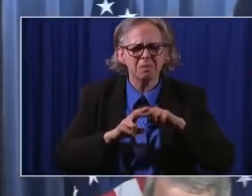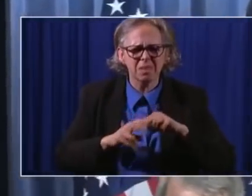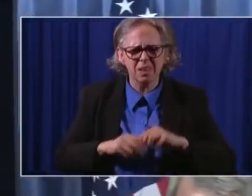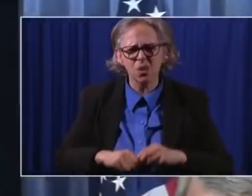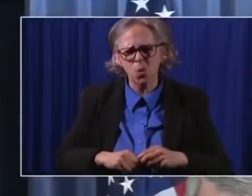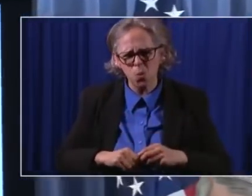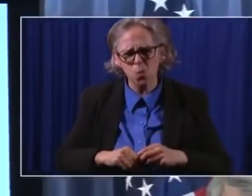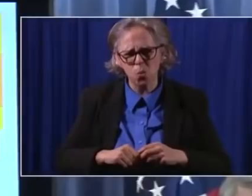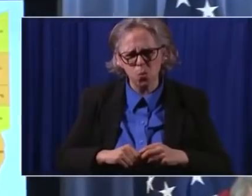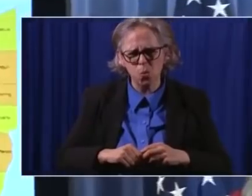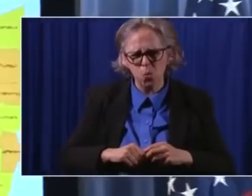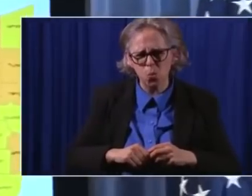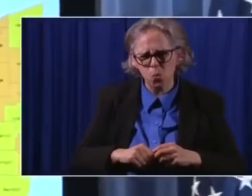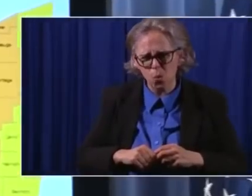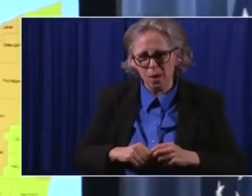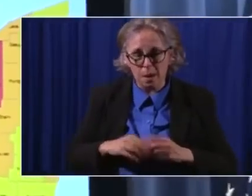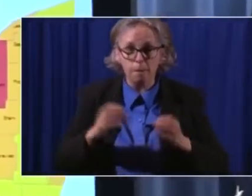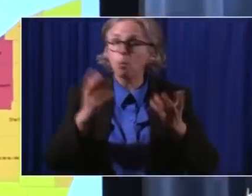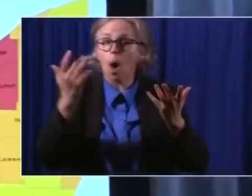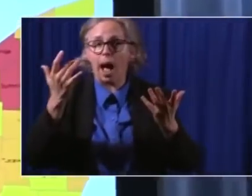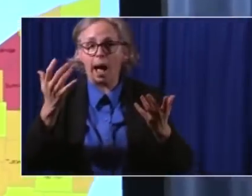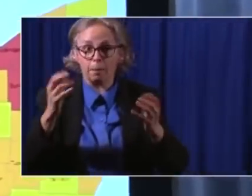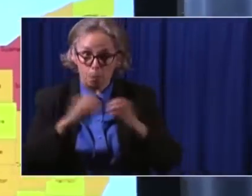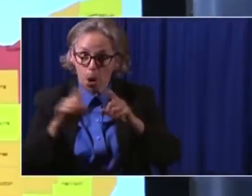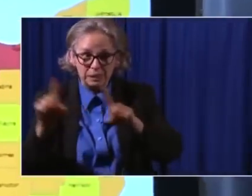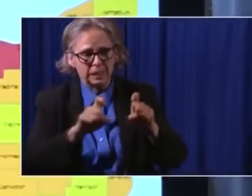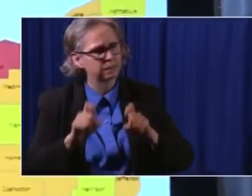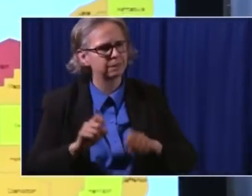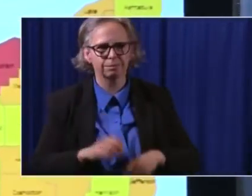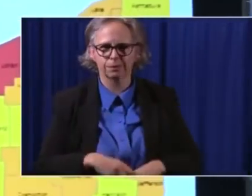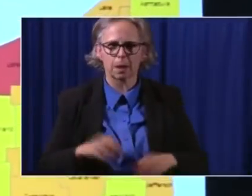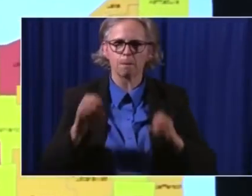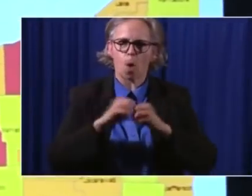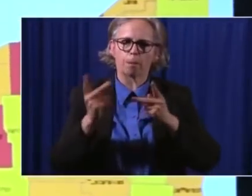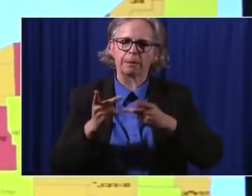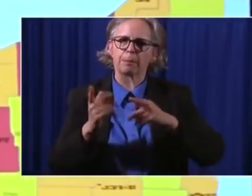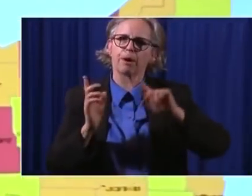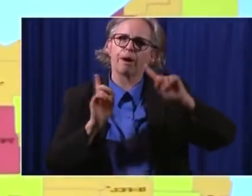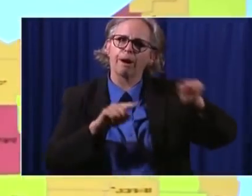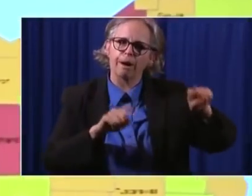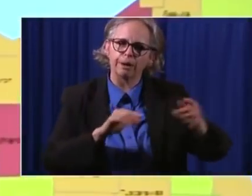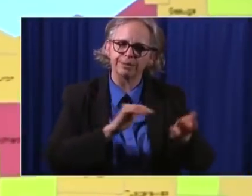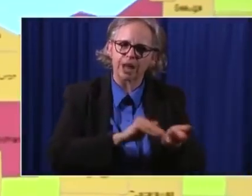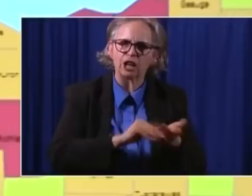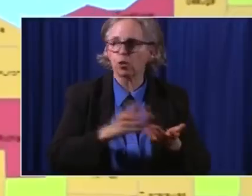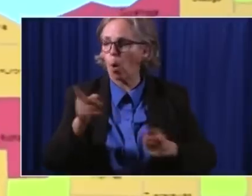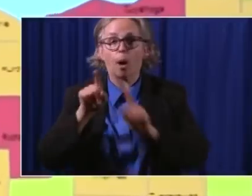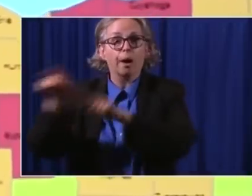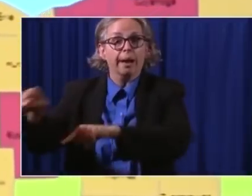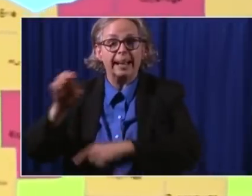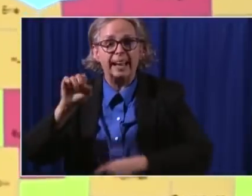LARGE SEARCH OF THE 76 CASES OVER THE LAST 2 WEEKS. THIS ISN'T JUST A INCREASED